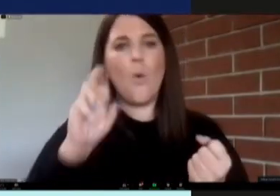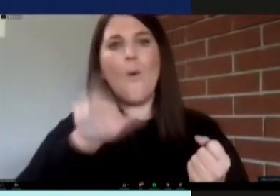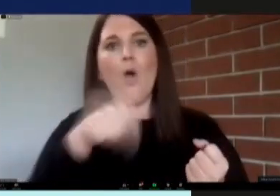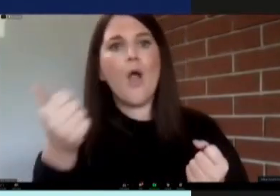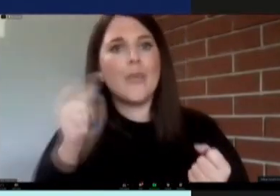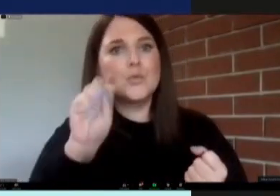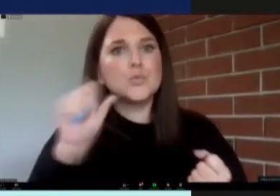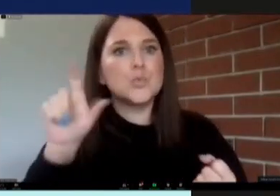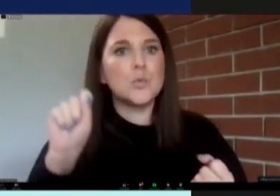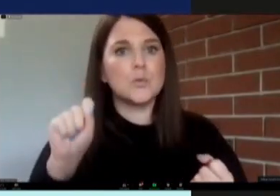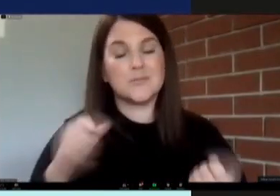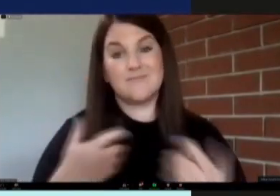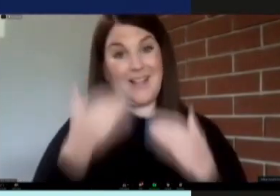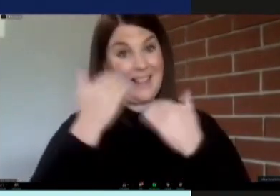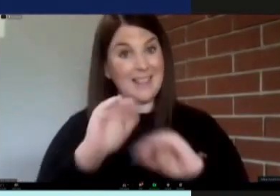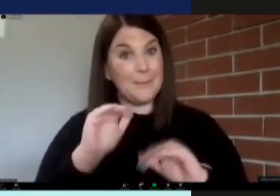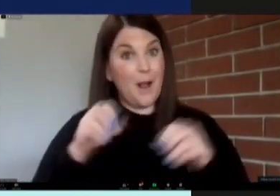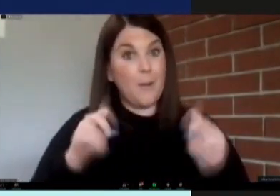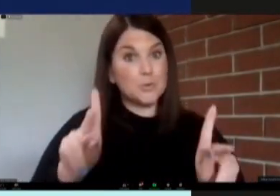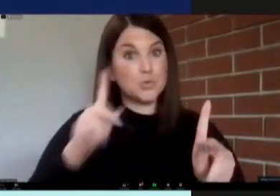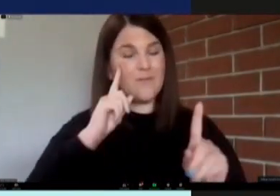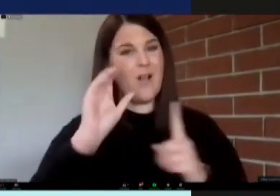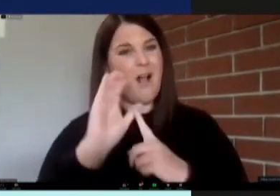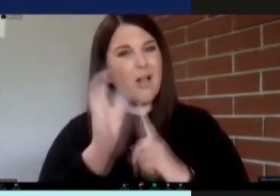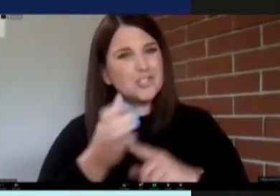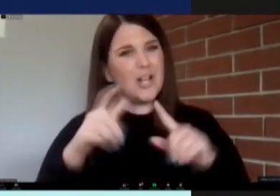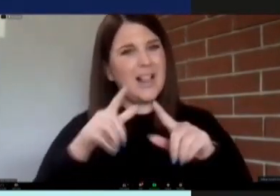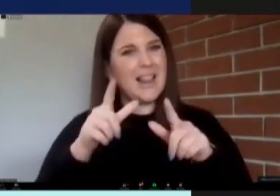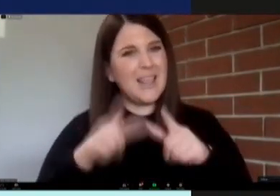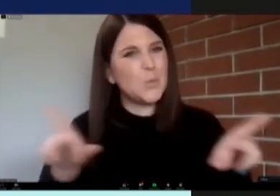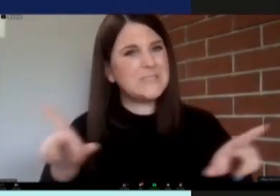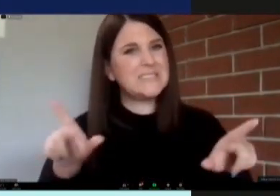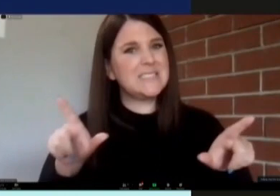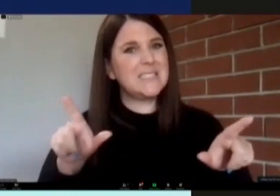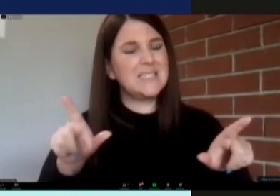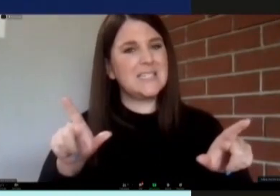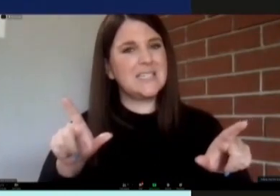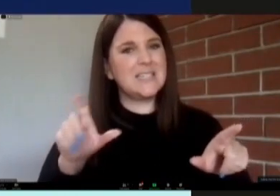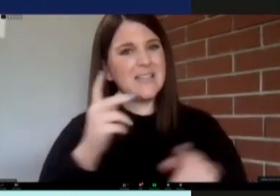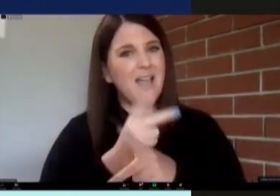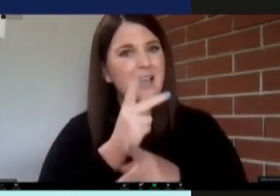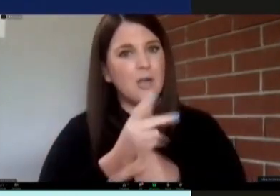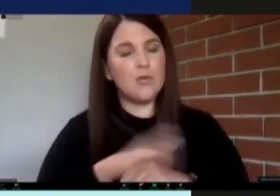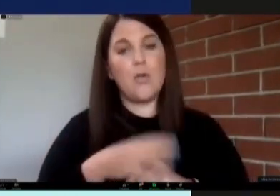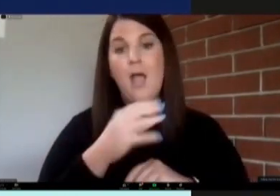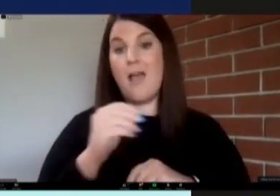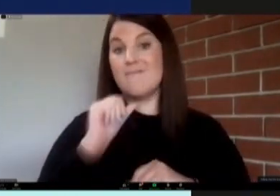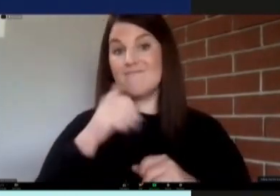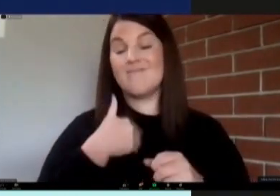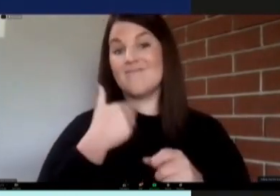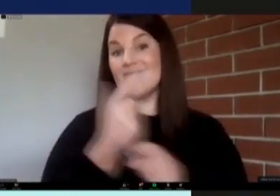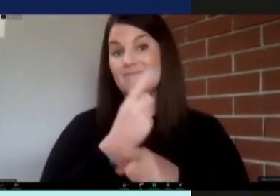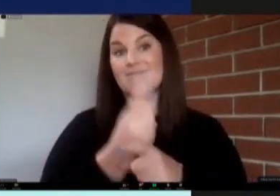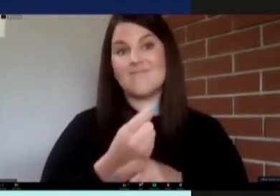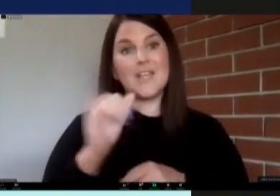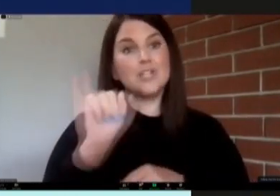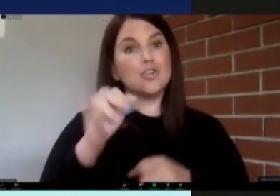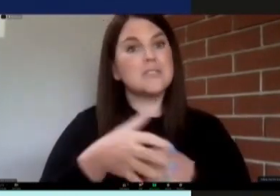Limited opportunities for culturally and linguistically responsive care. And not having adequate insurance coverage to assuage concerns about cost.